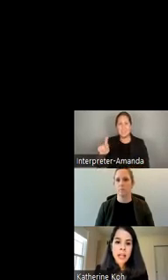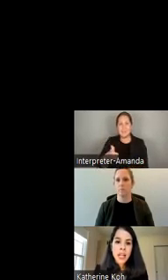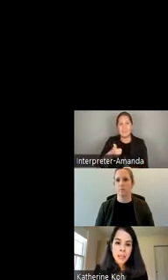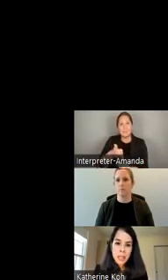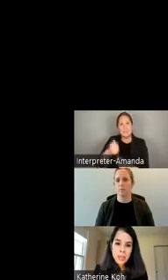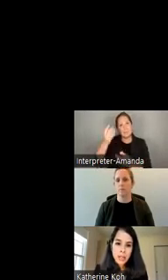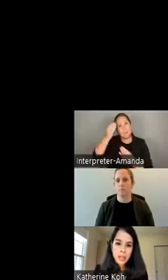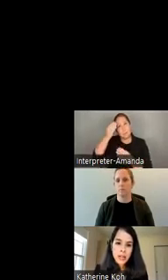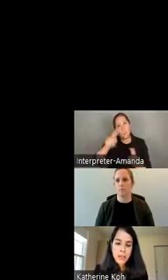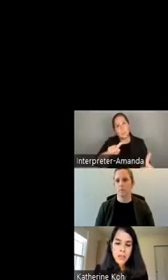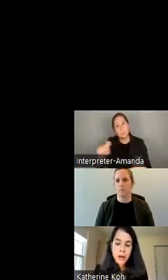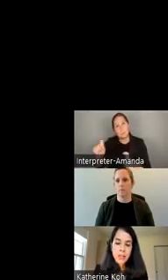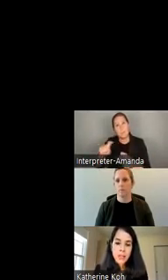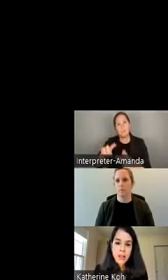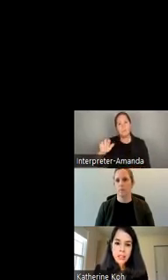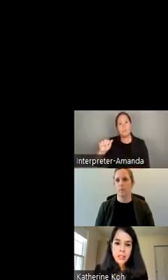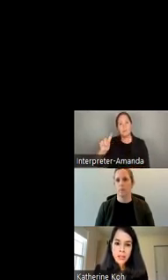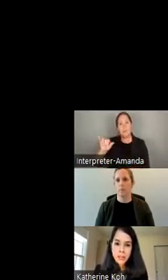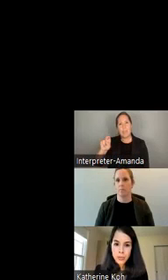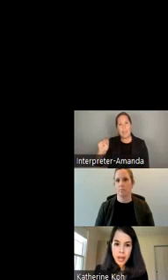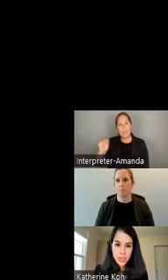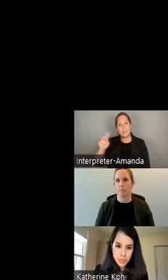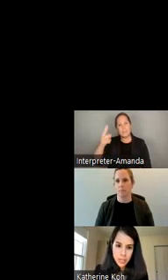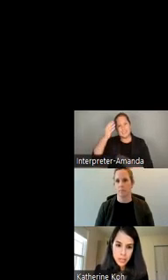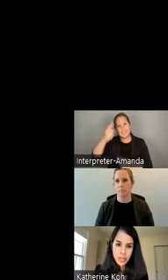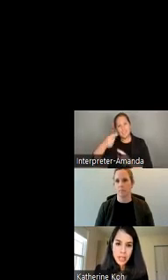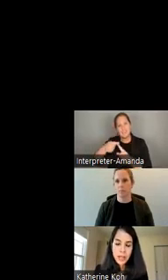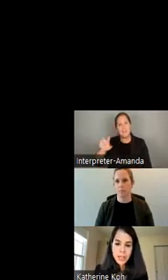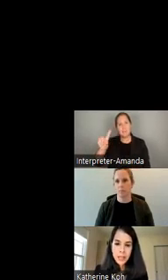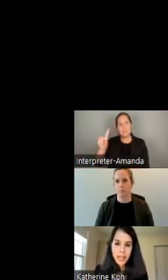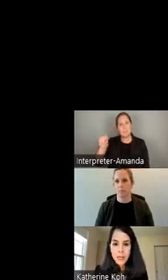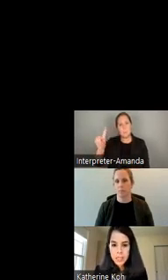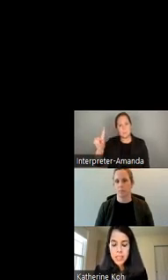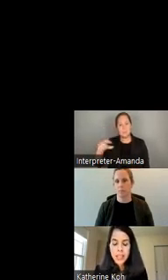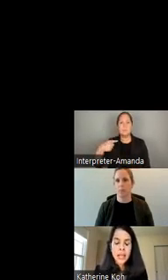administrative data from the Department of Defense and also geospatial data based on the county that